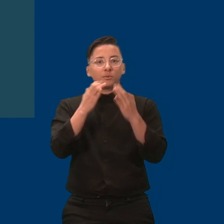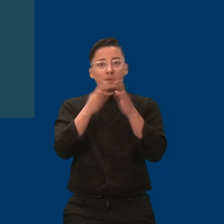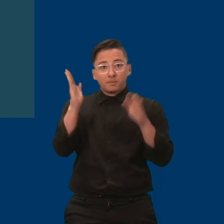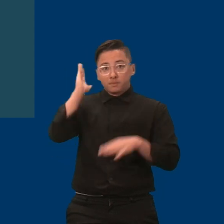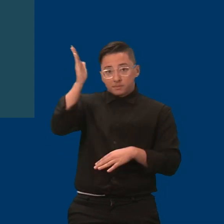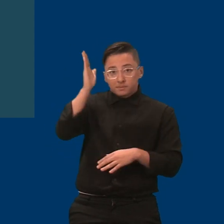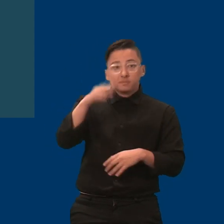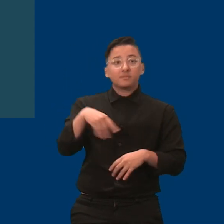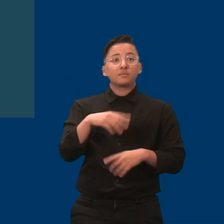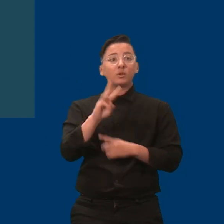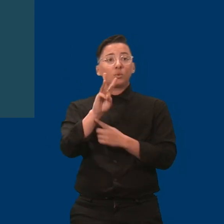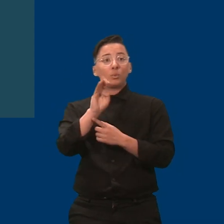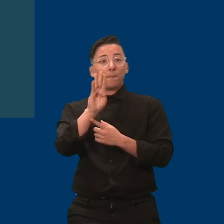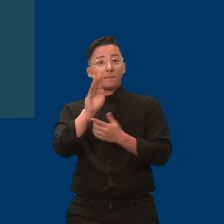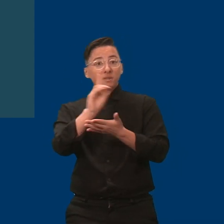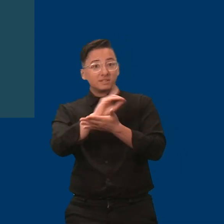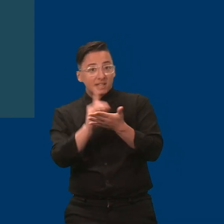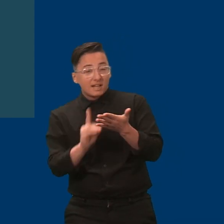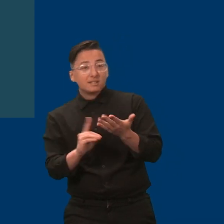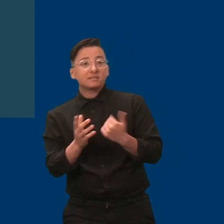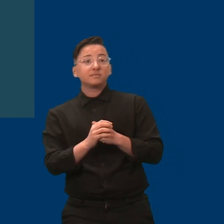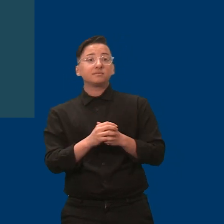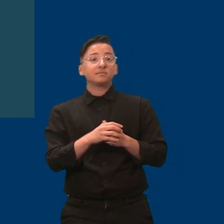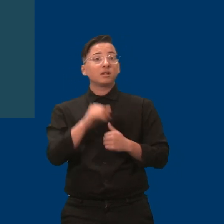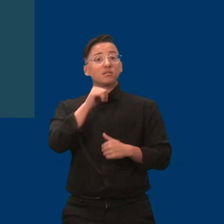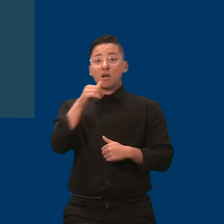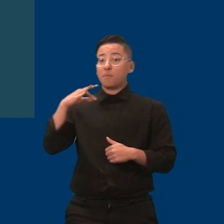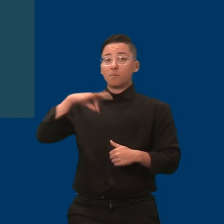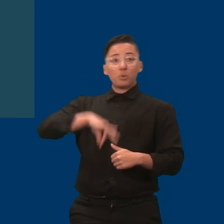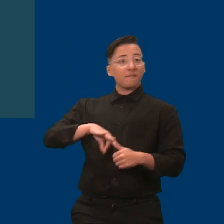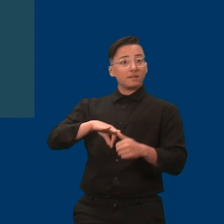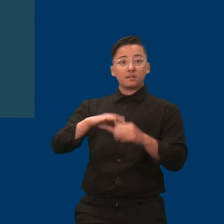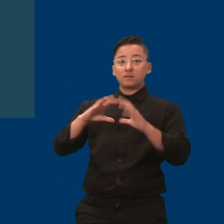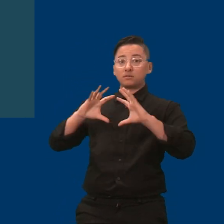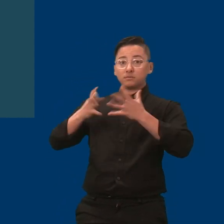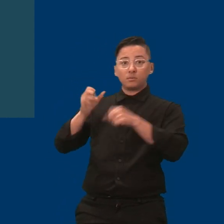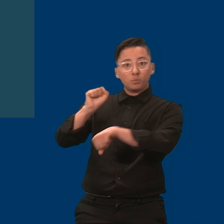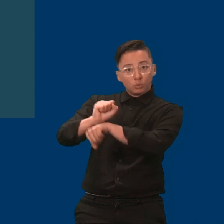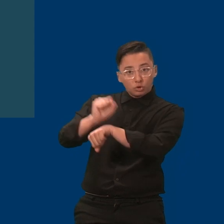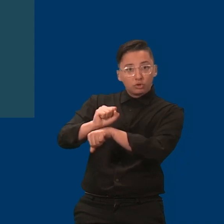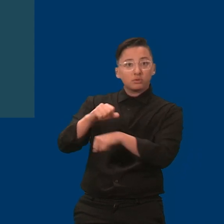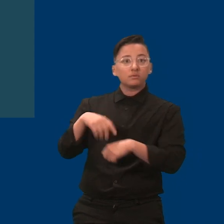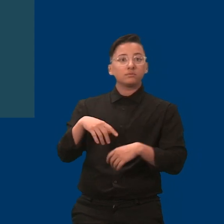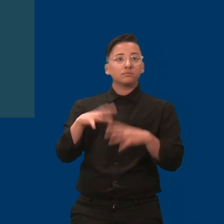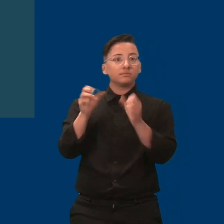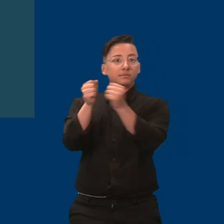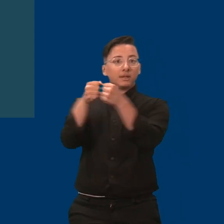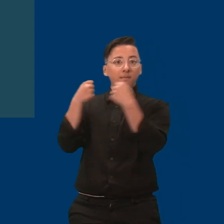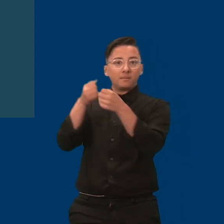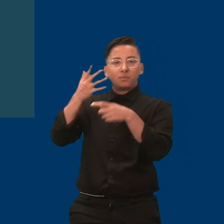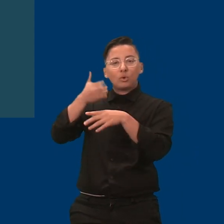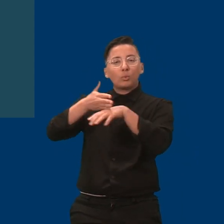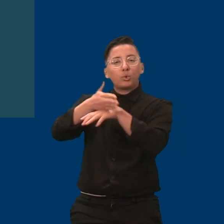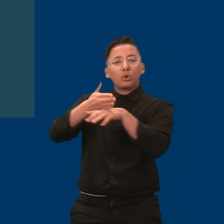non-profit organization, and cabinet making and woodworking.